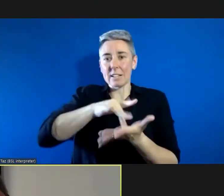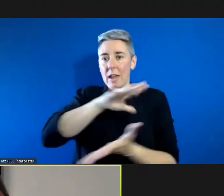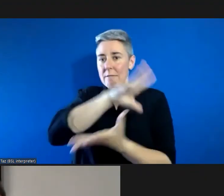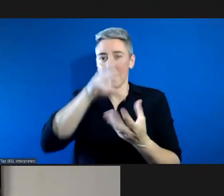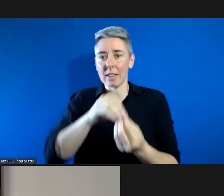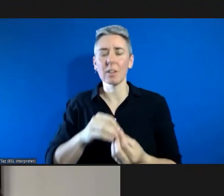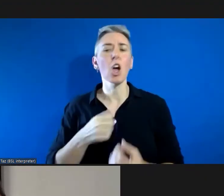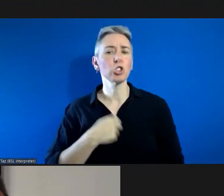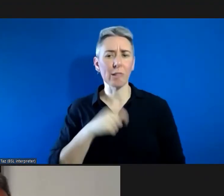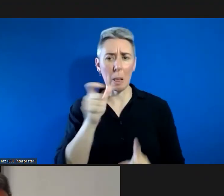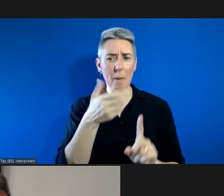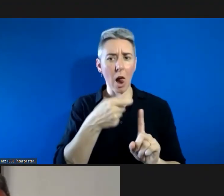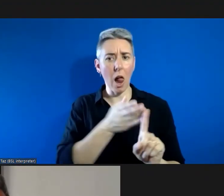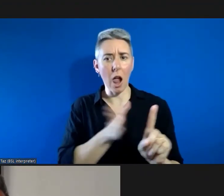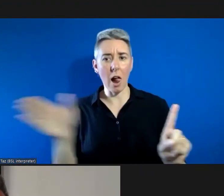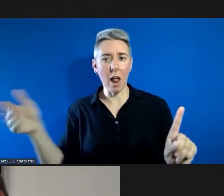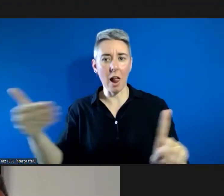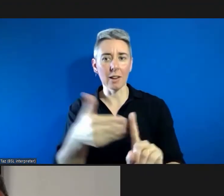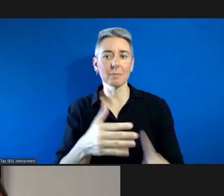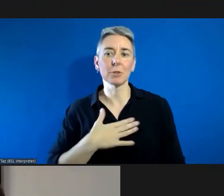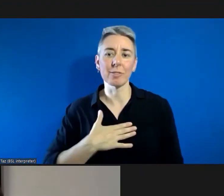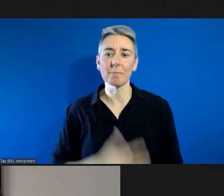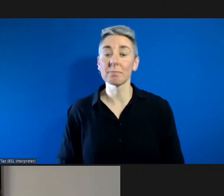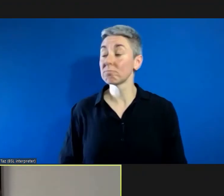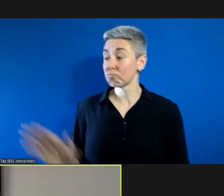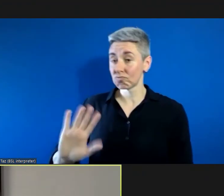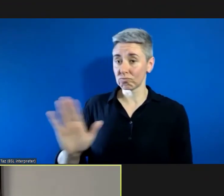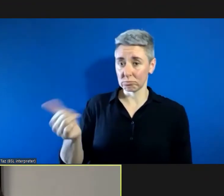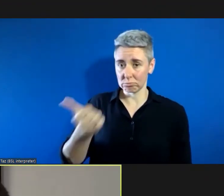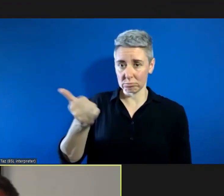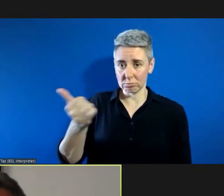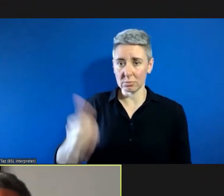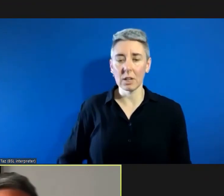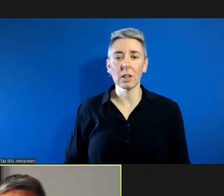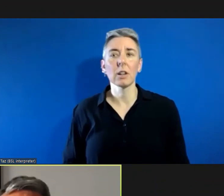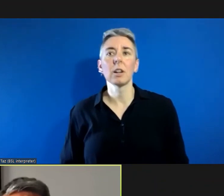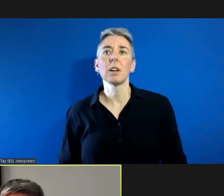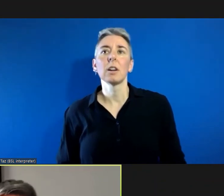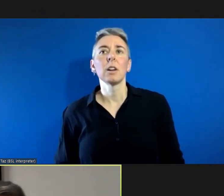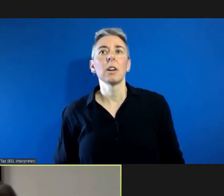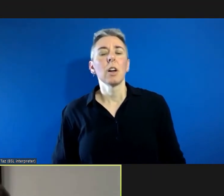Alice: No. Thank you, Joe. We have a question. "What is the business case for embedding